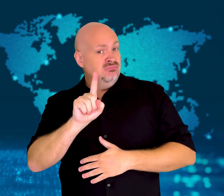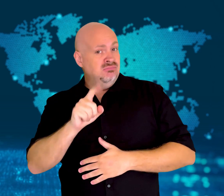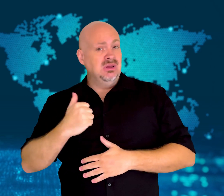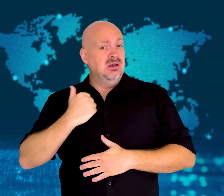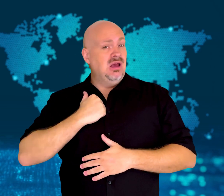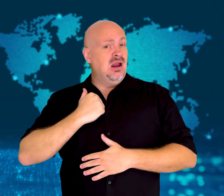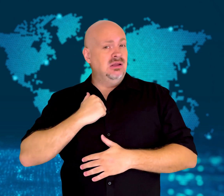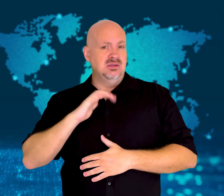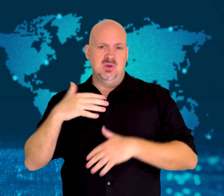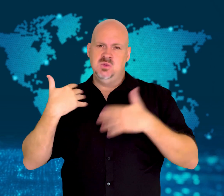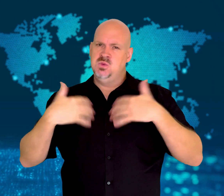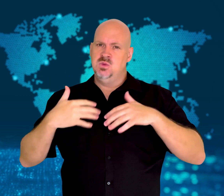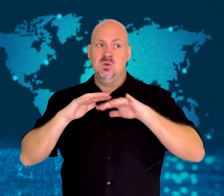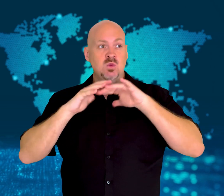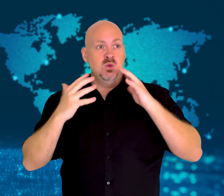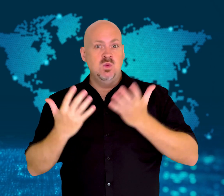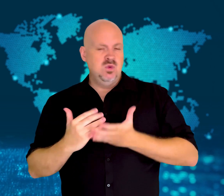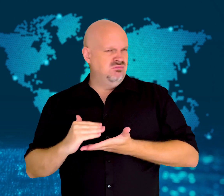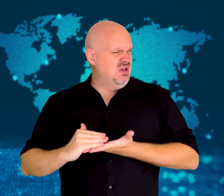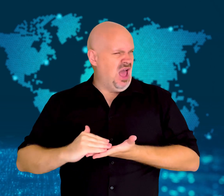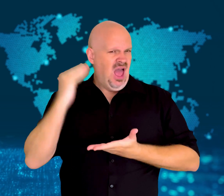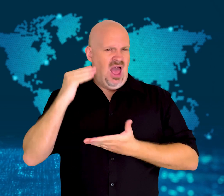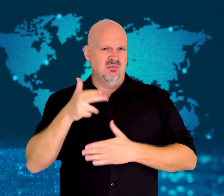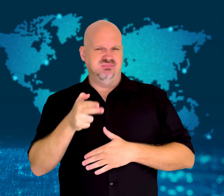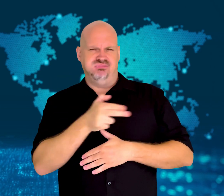other countries.